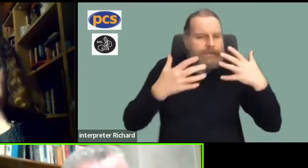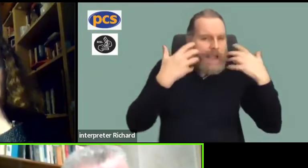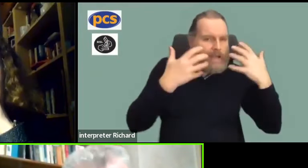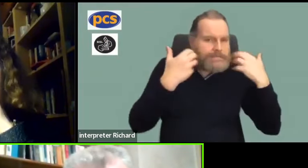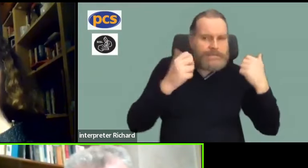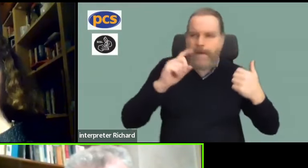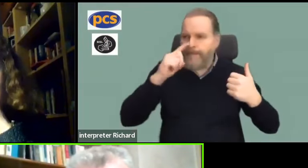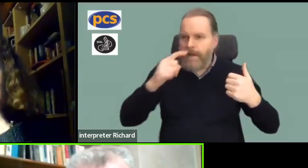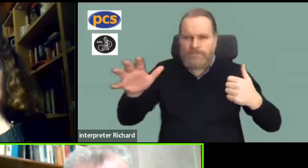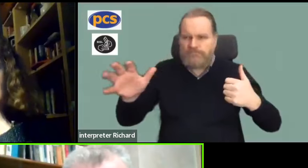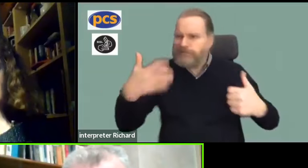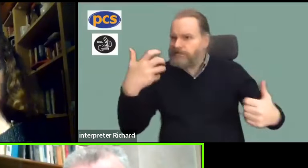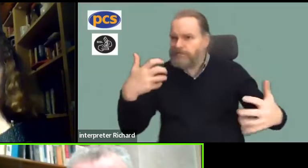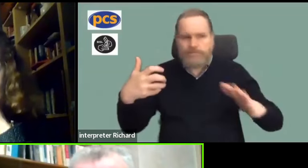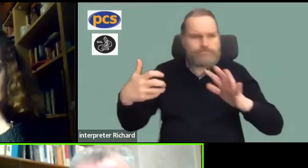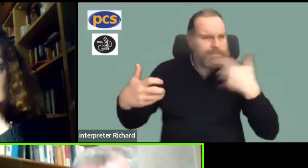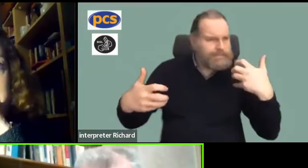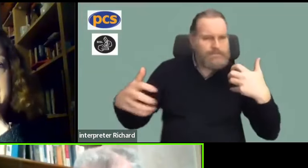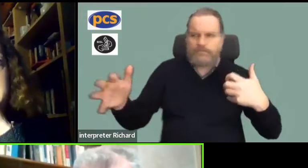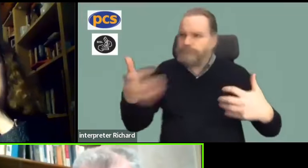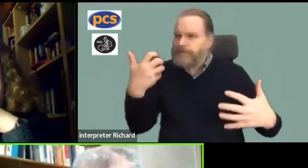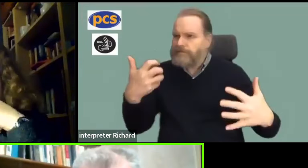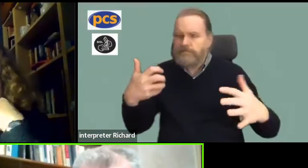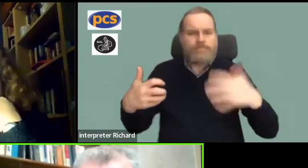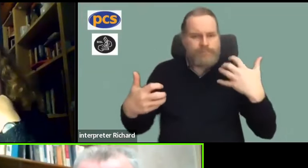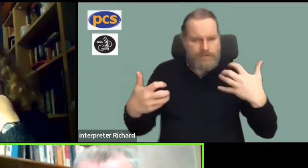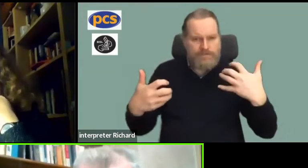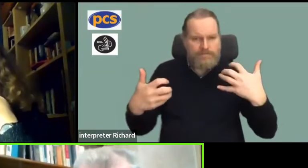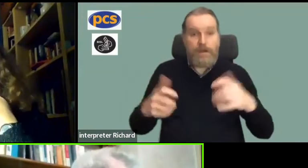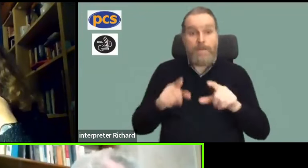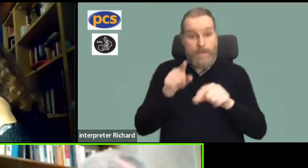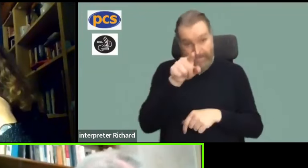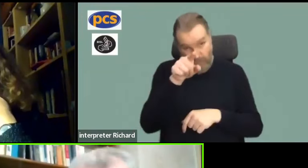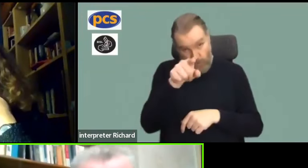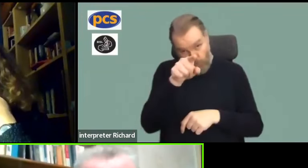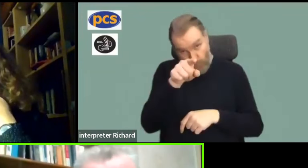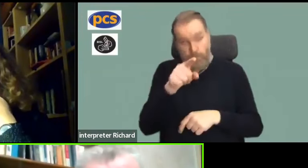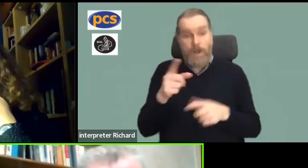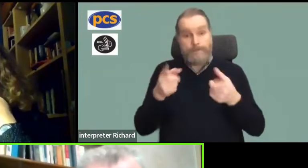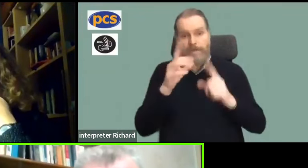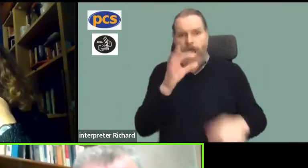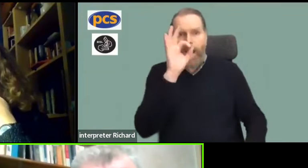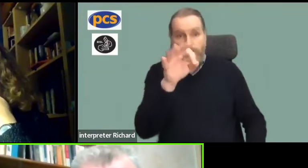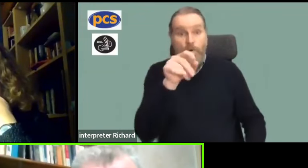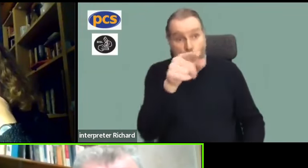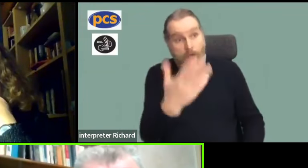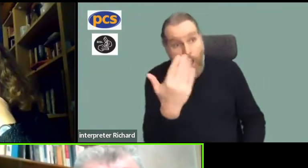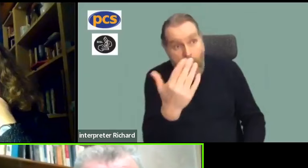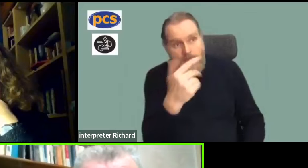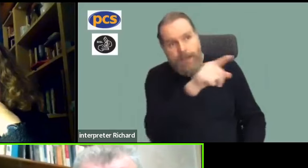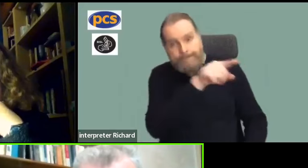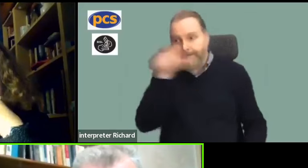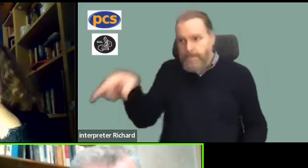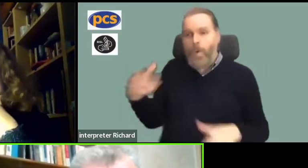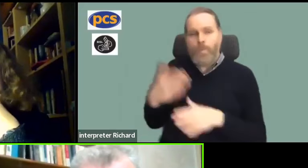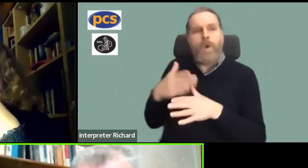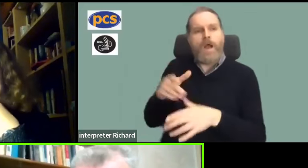Captain mouse but when in doubt, please consult the the Union, and if where you Union, and if where you are, you think that t a a response to that would a response to that would be a third